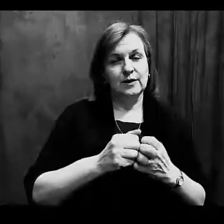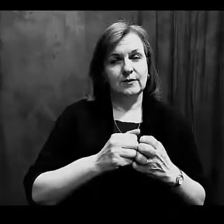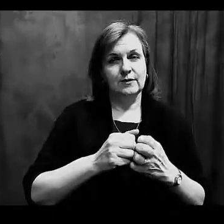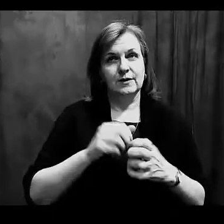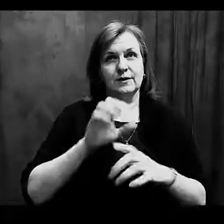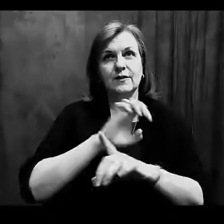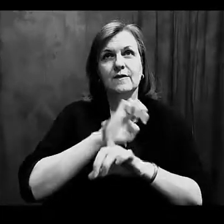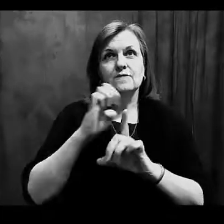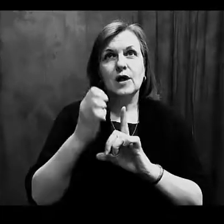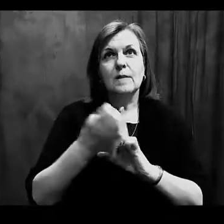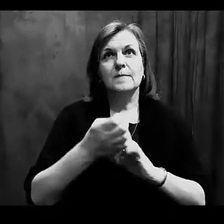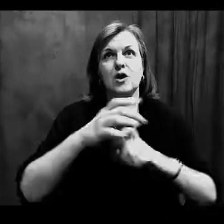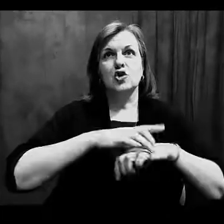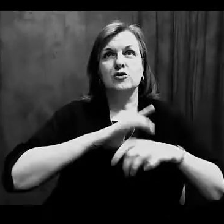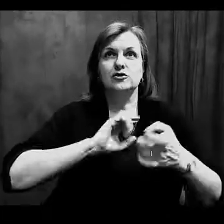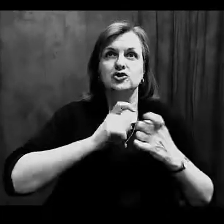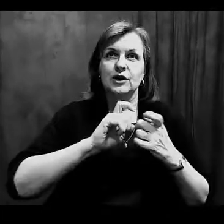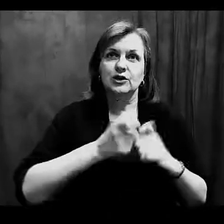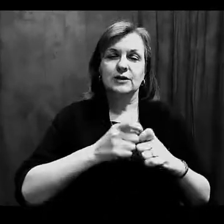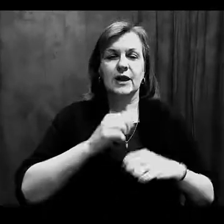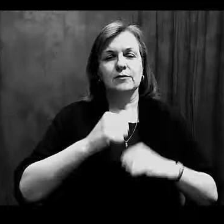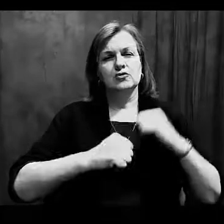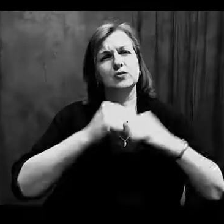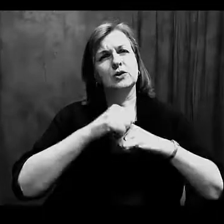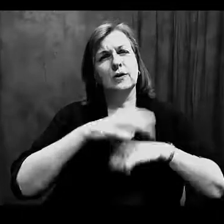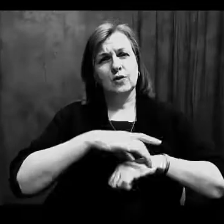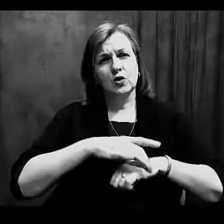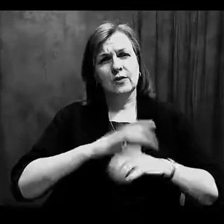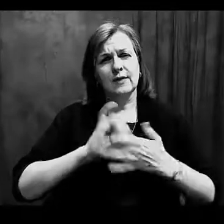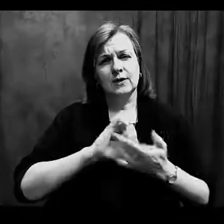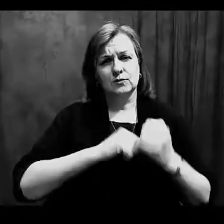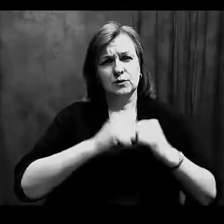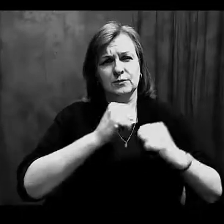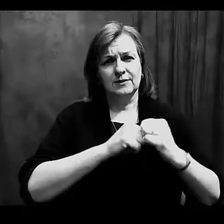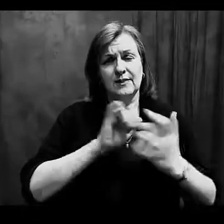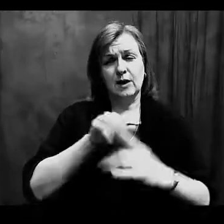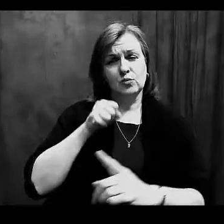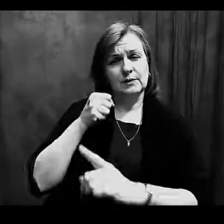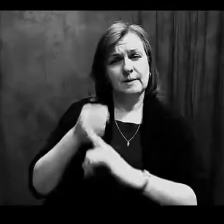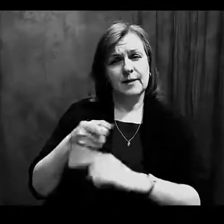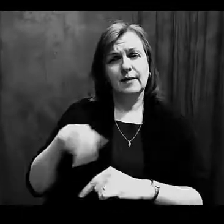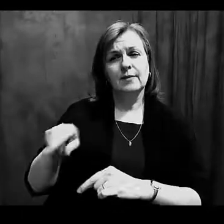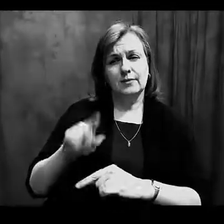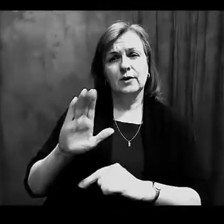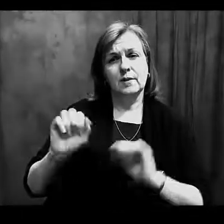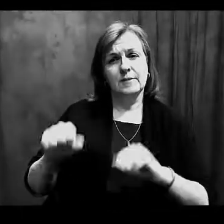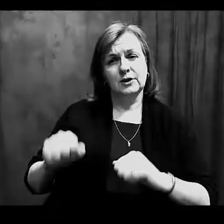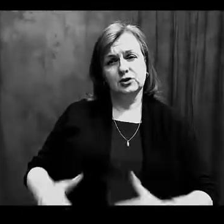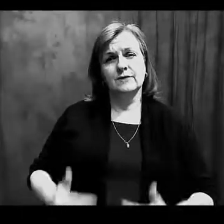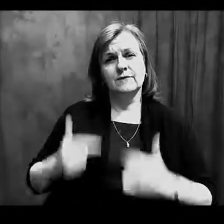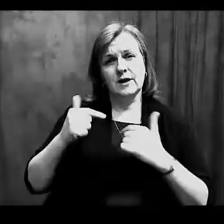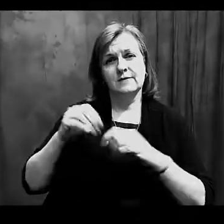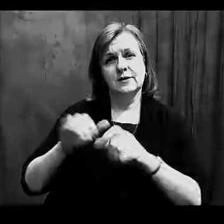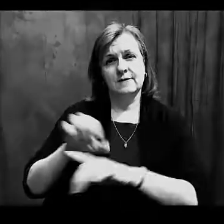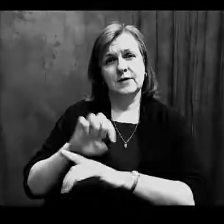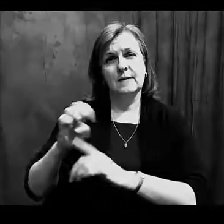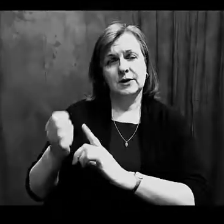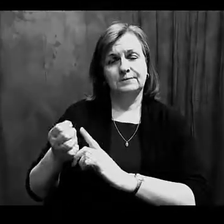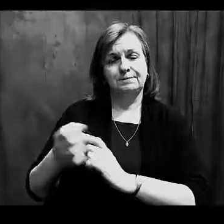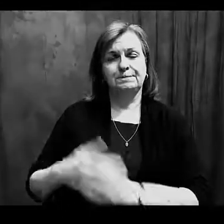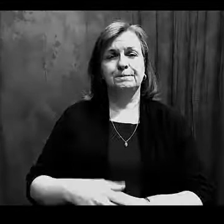the earth that would impact their adaptations and their ability to survive in those environments